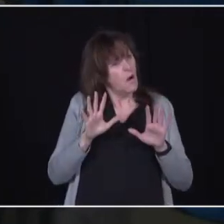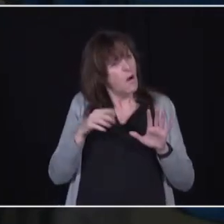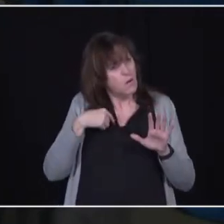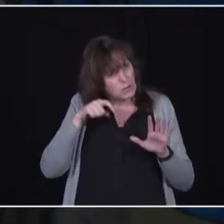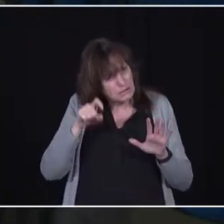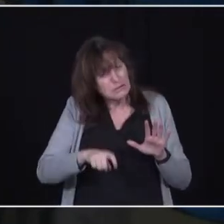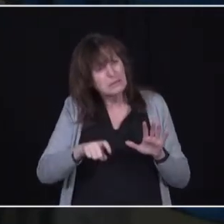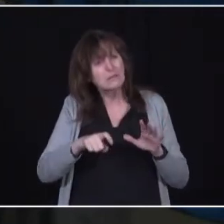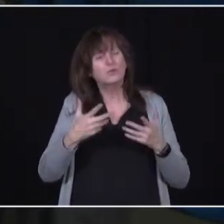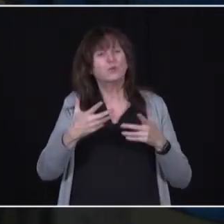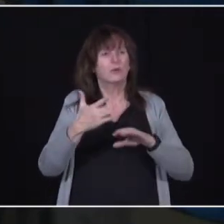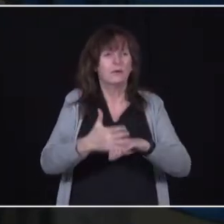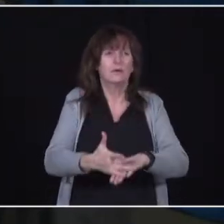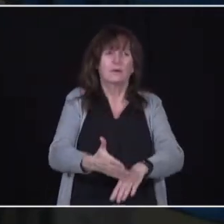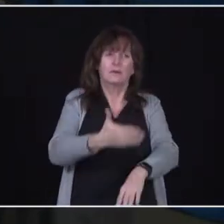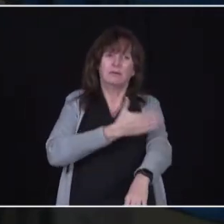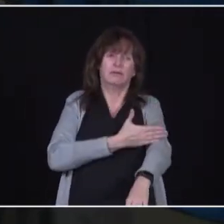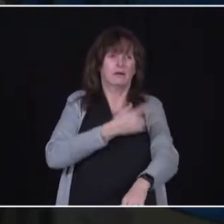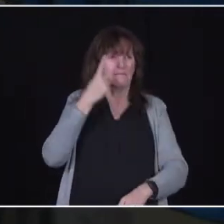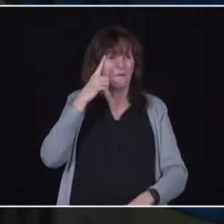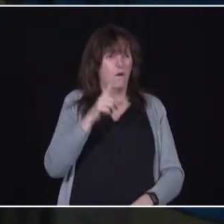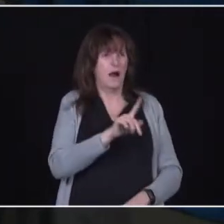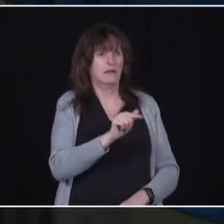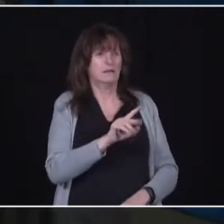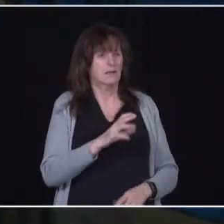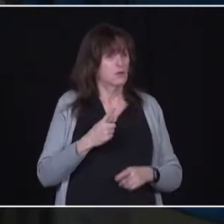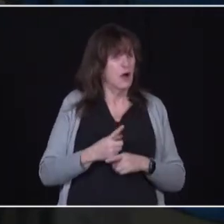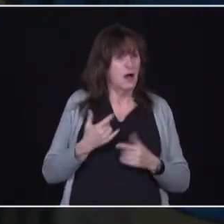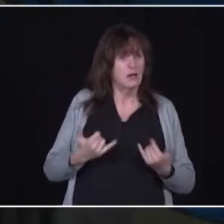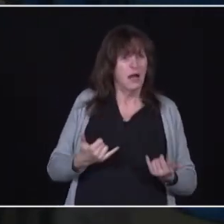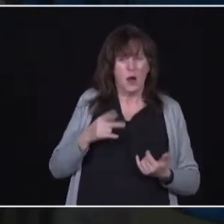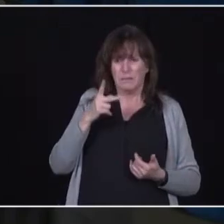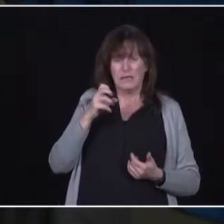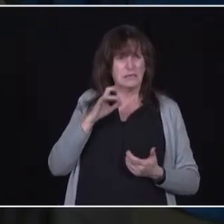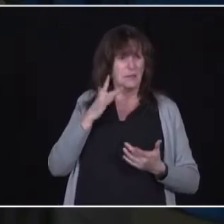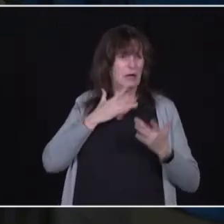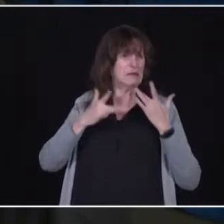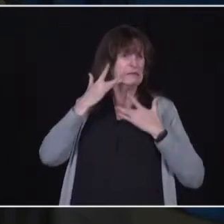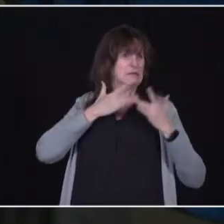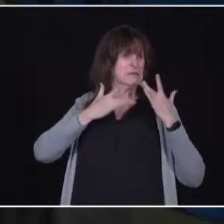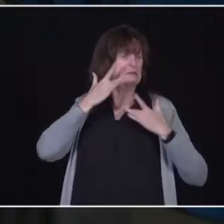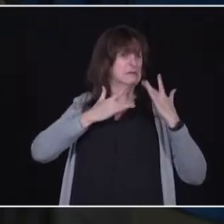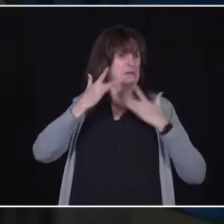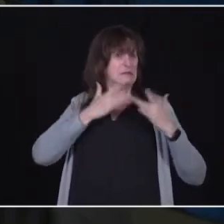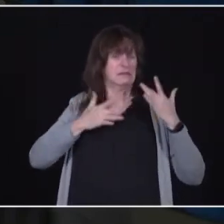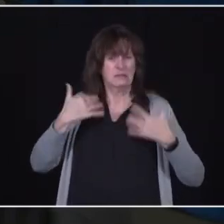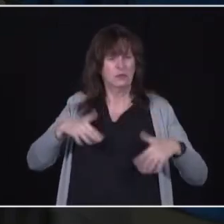is a much bigger lift long term to meet our 20,000 spaces that we need for our commitment